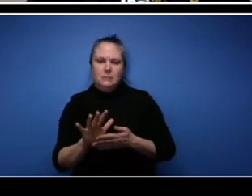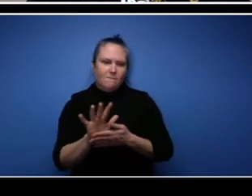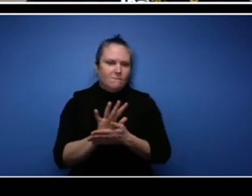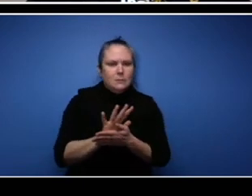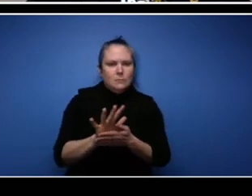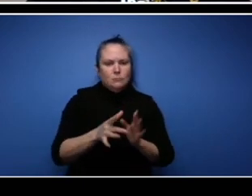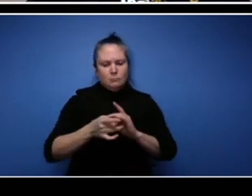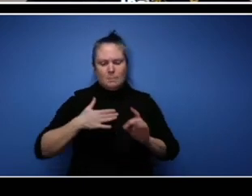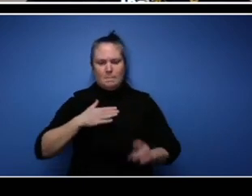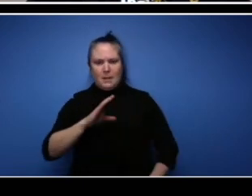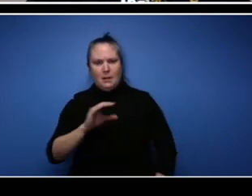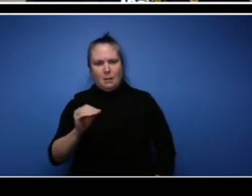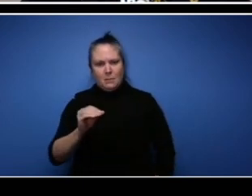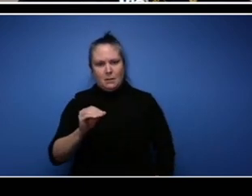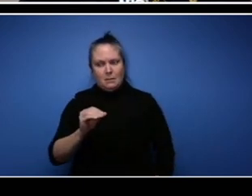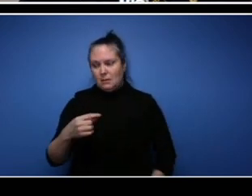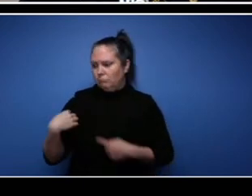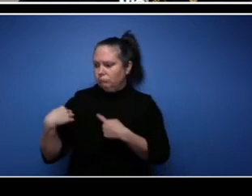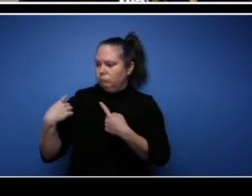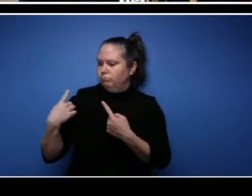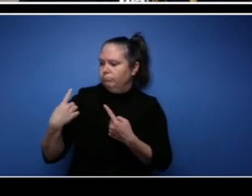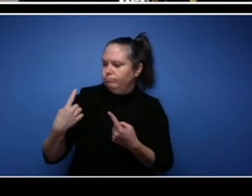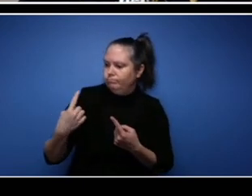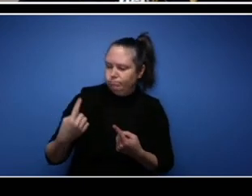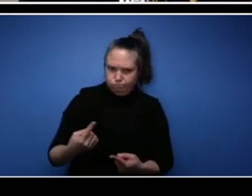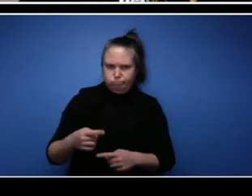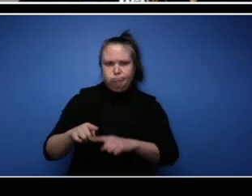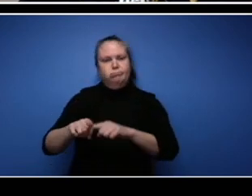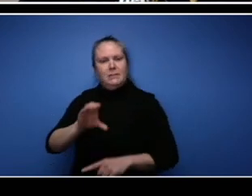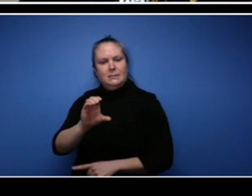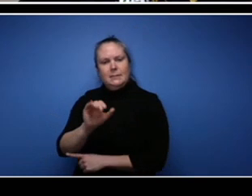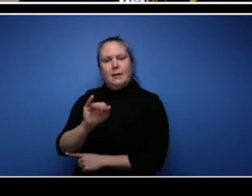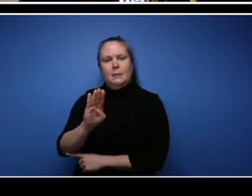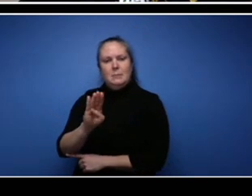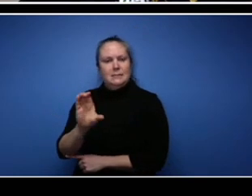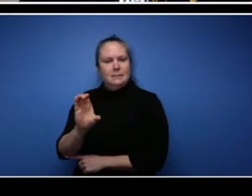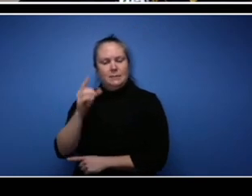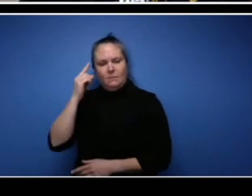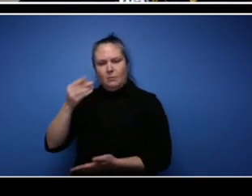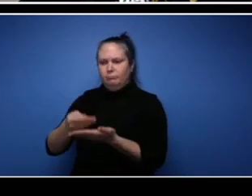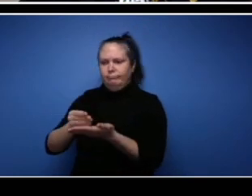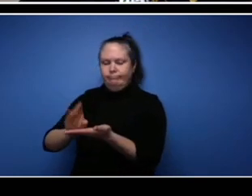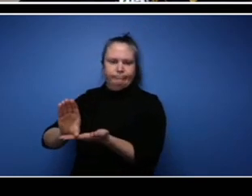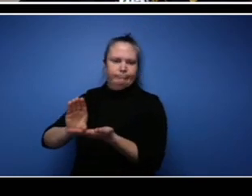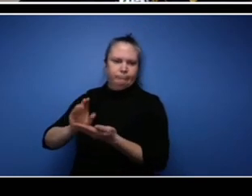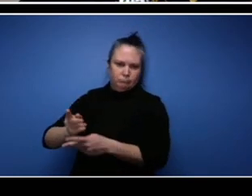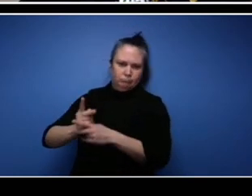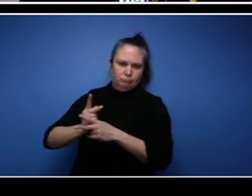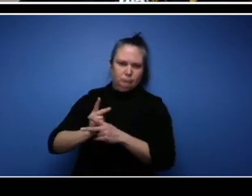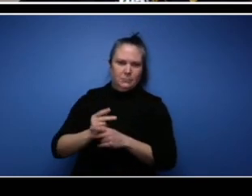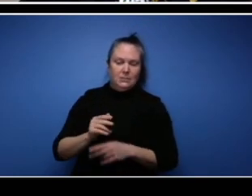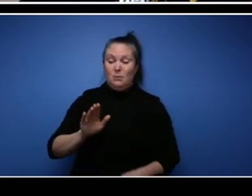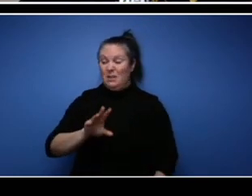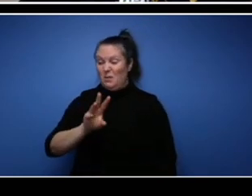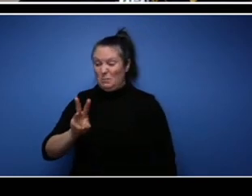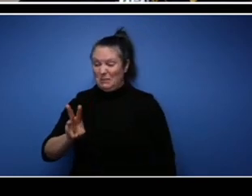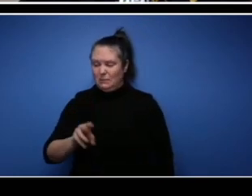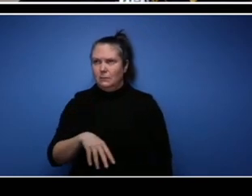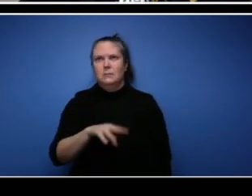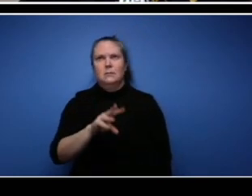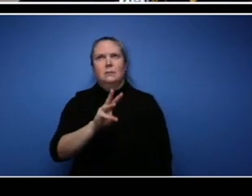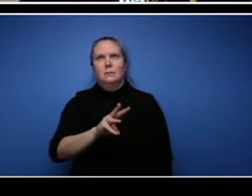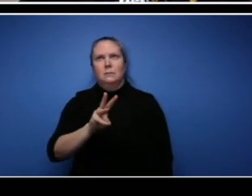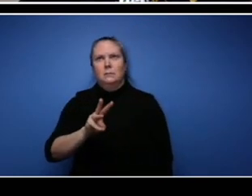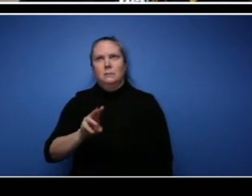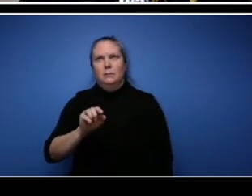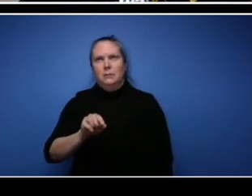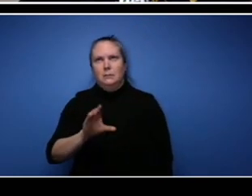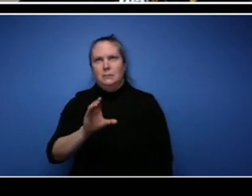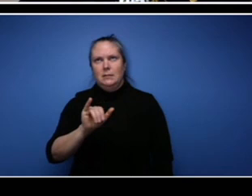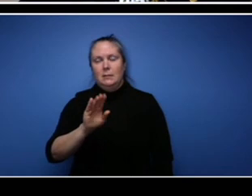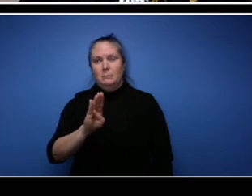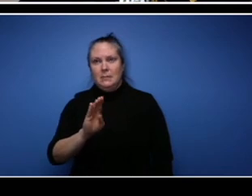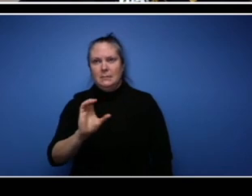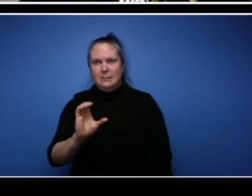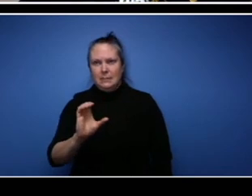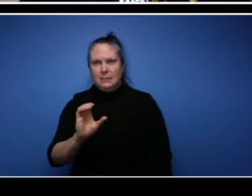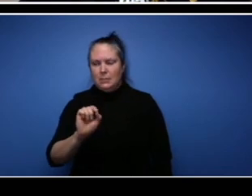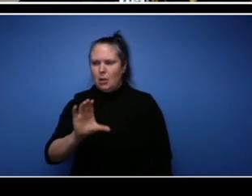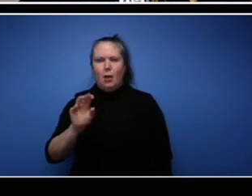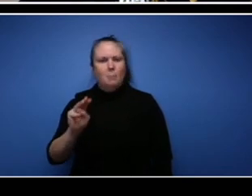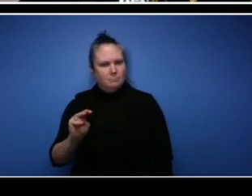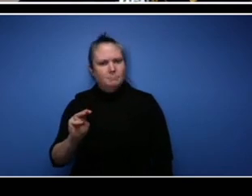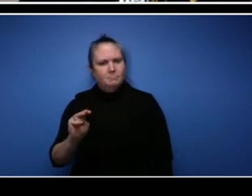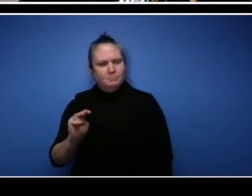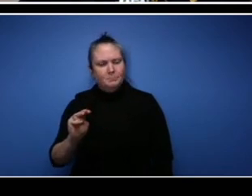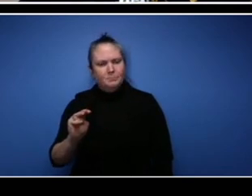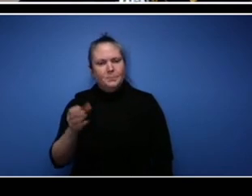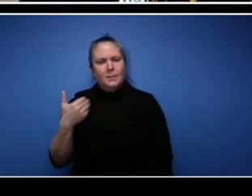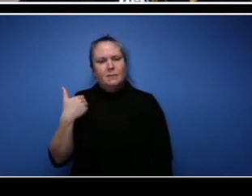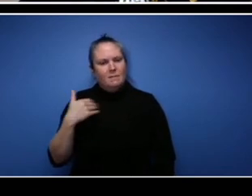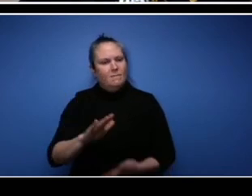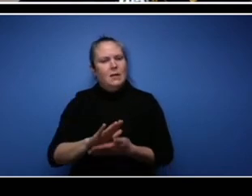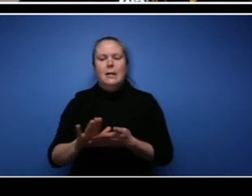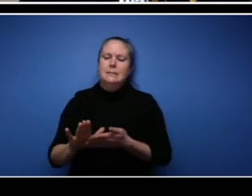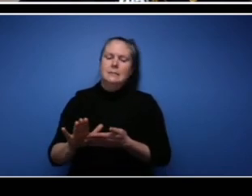CIBC for our financing, so on their website www.CIBC.com um there's a nice video on there.